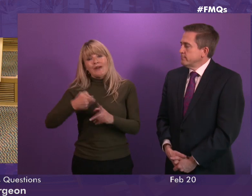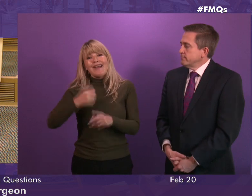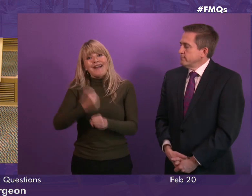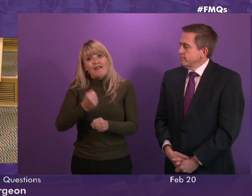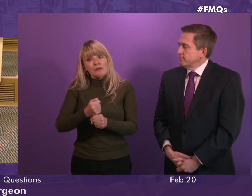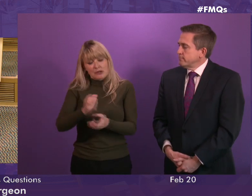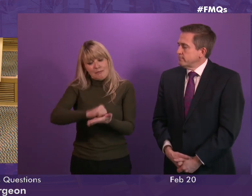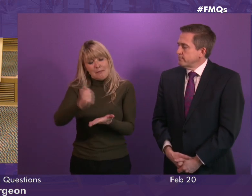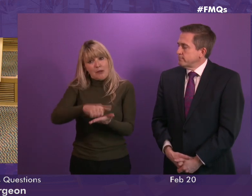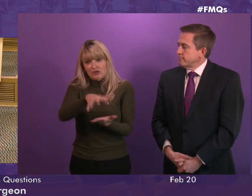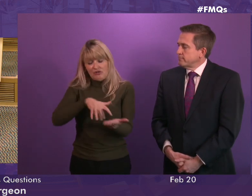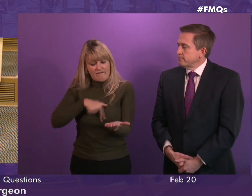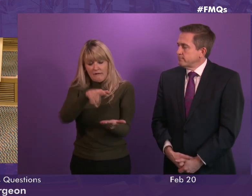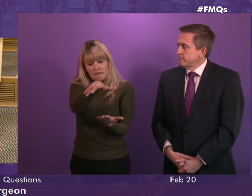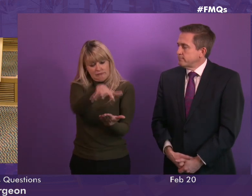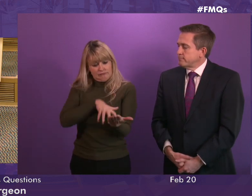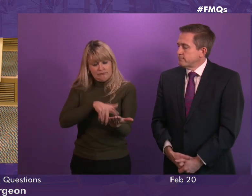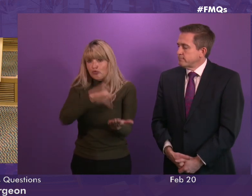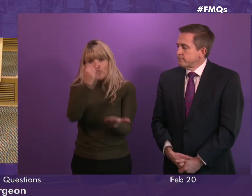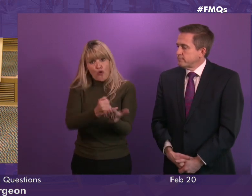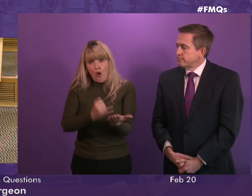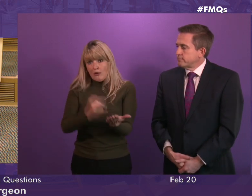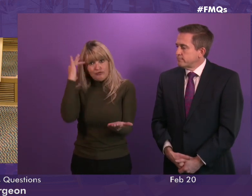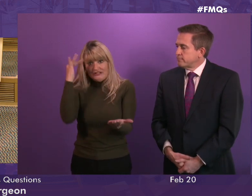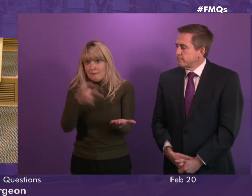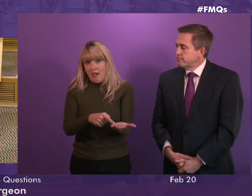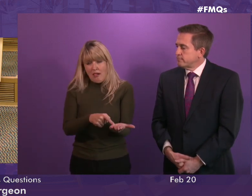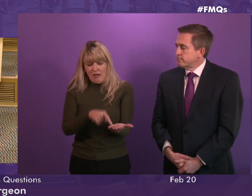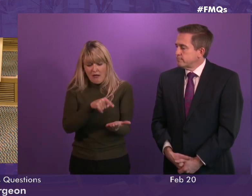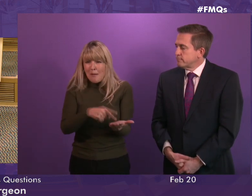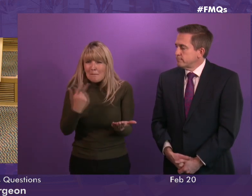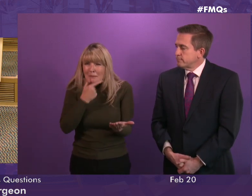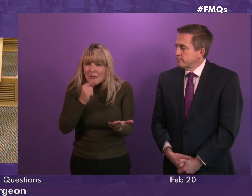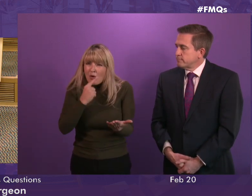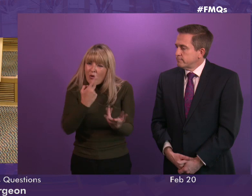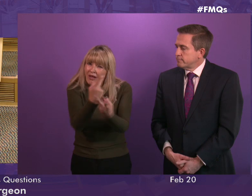principle. They brand as low-skilled people who care for us in our care homes and hospitals,